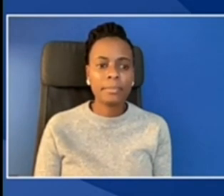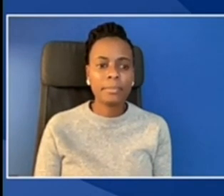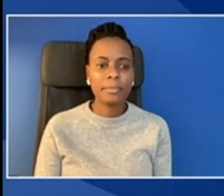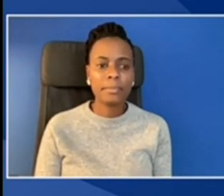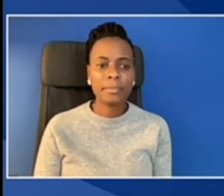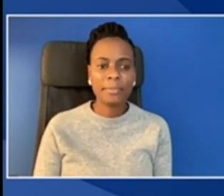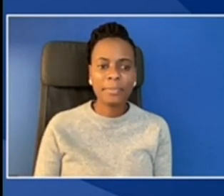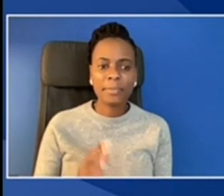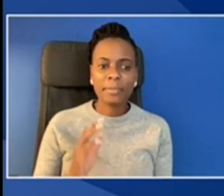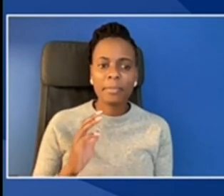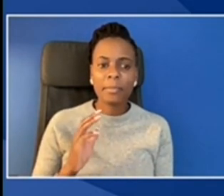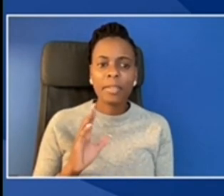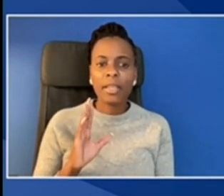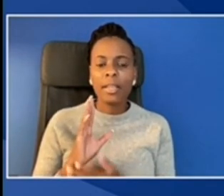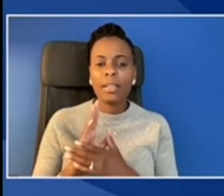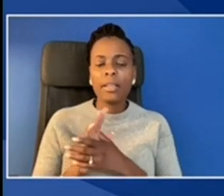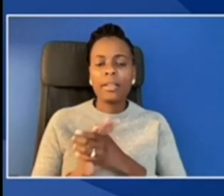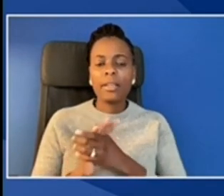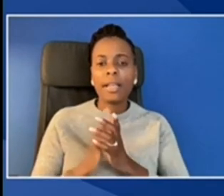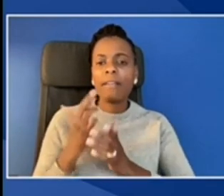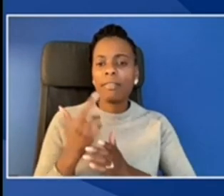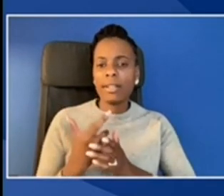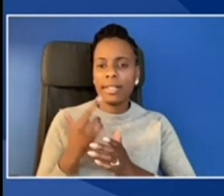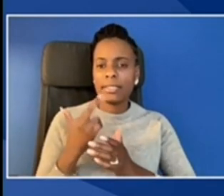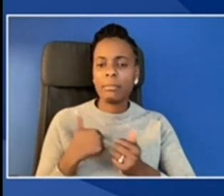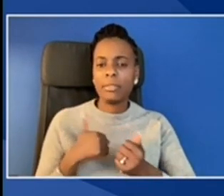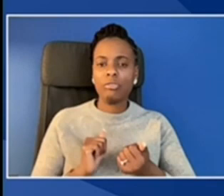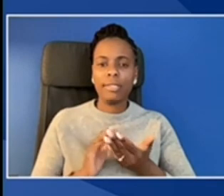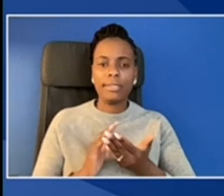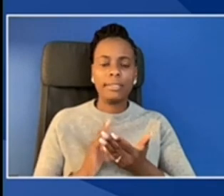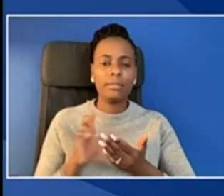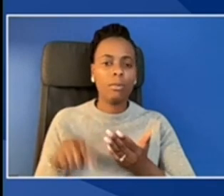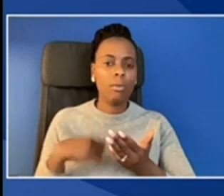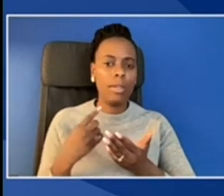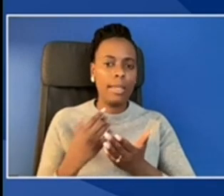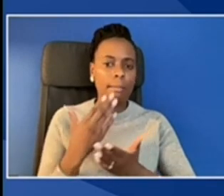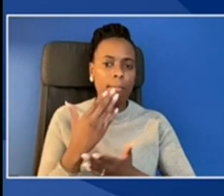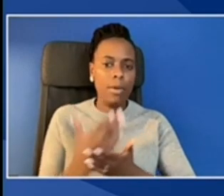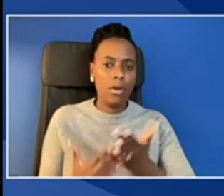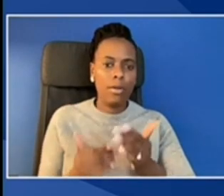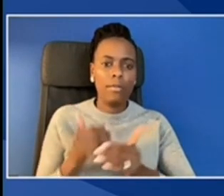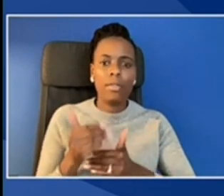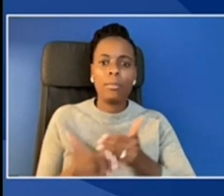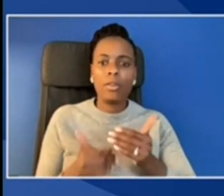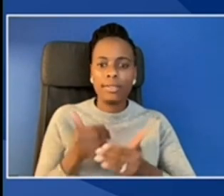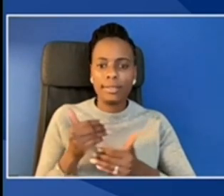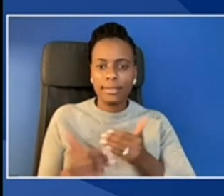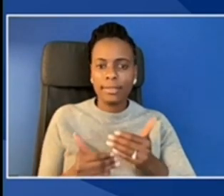addressing piece of the process here or of the question-